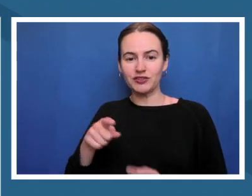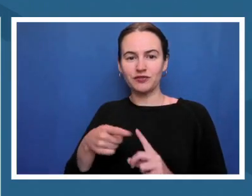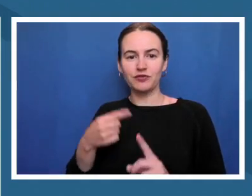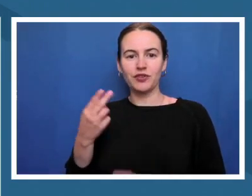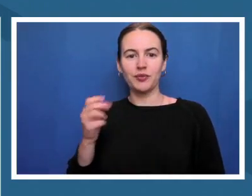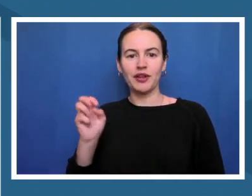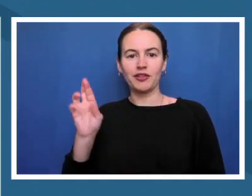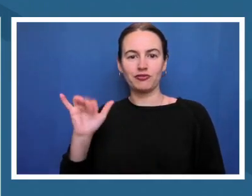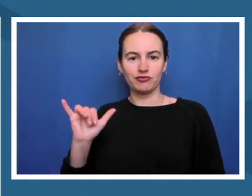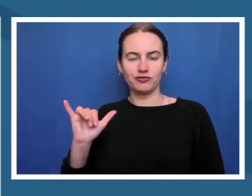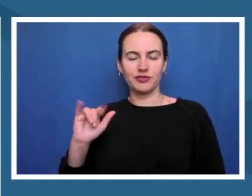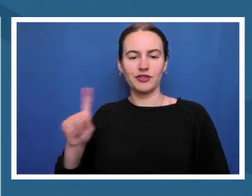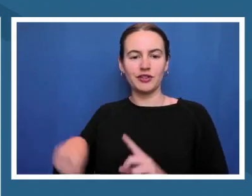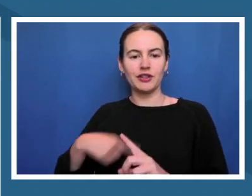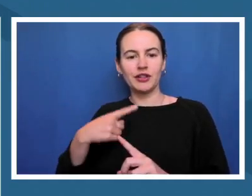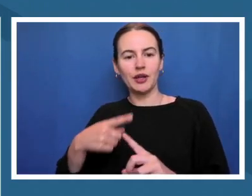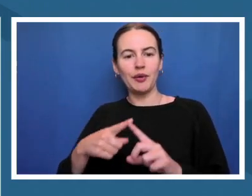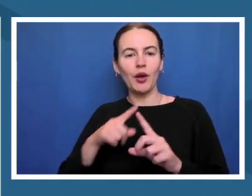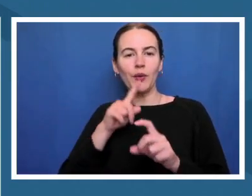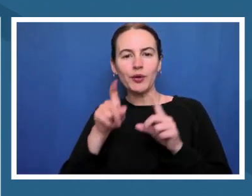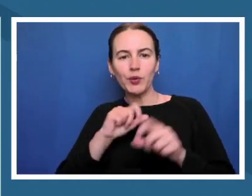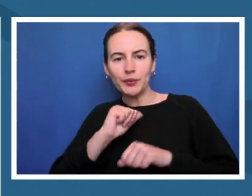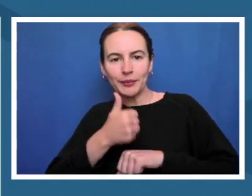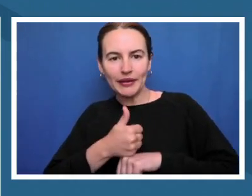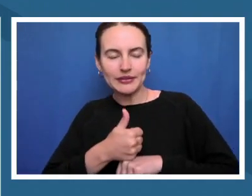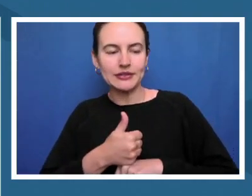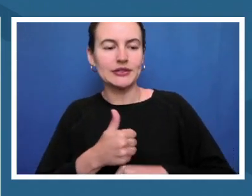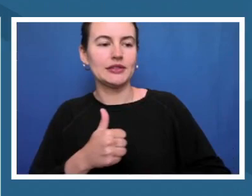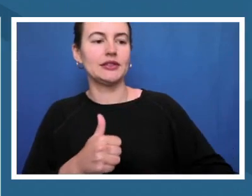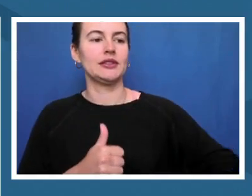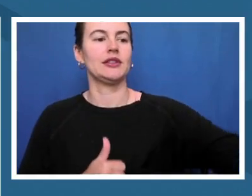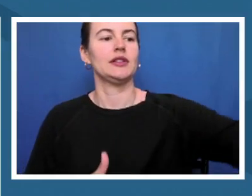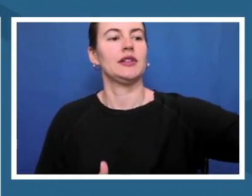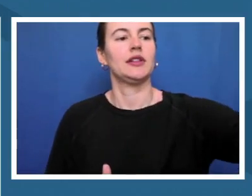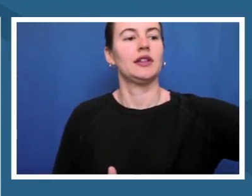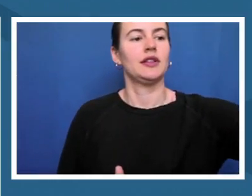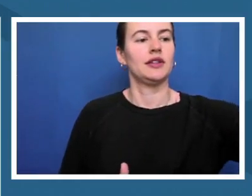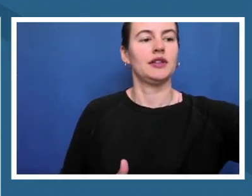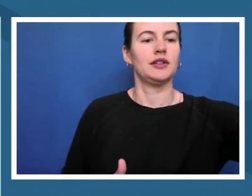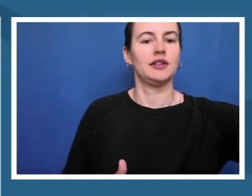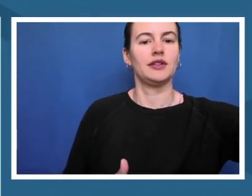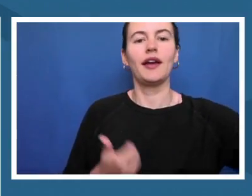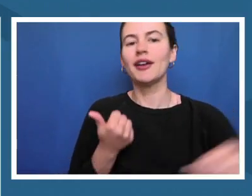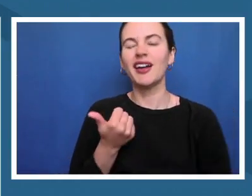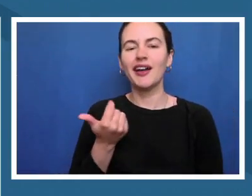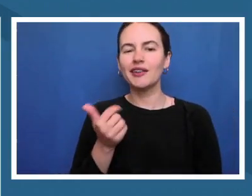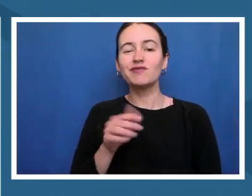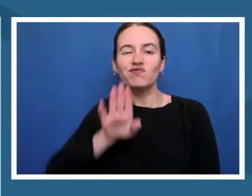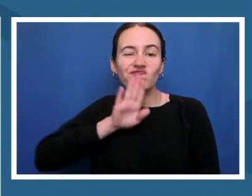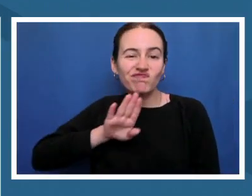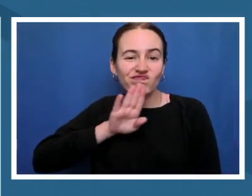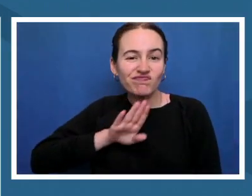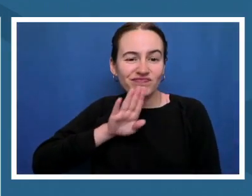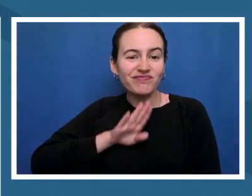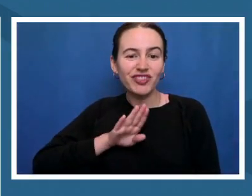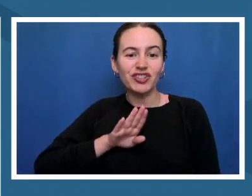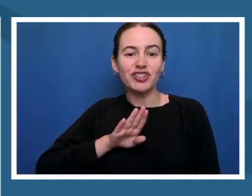diversity information giving and then if like frustration with like not having